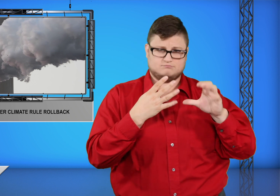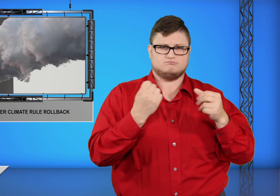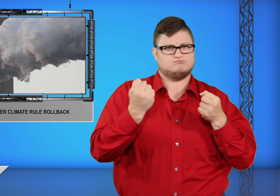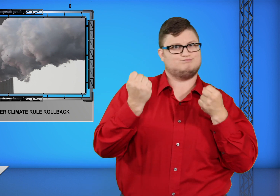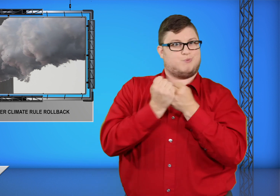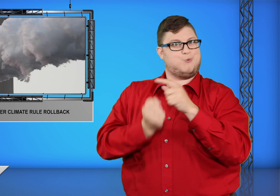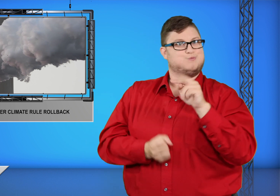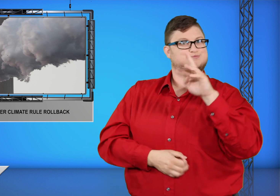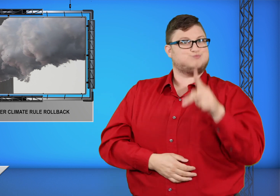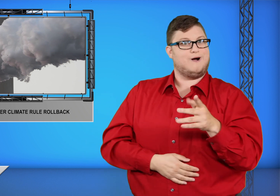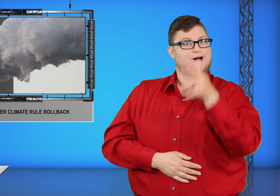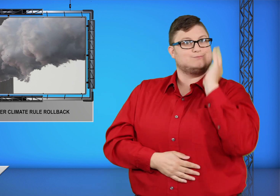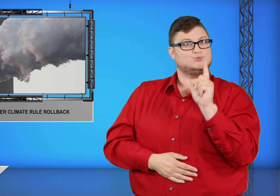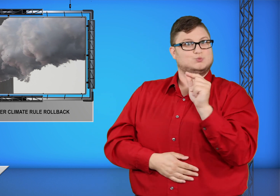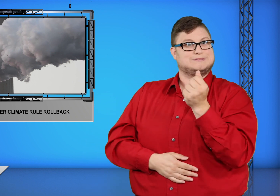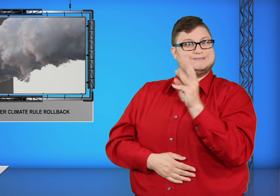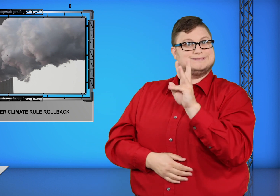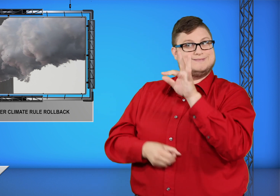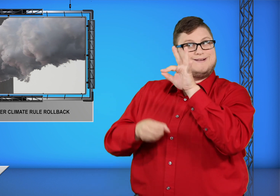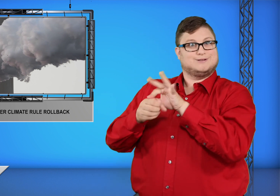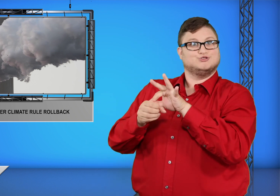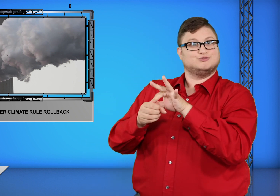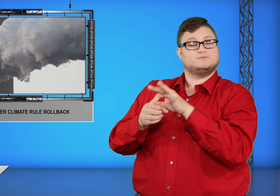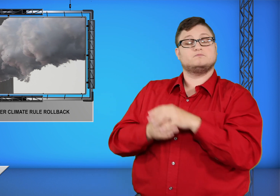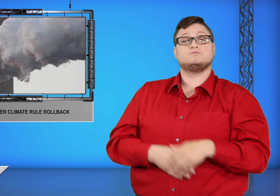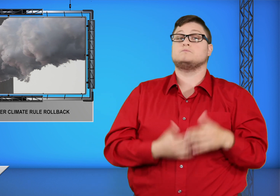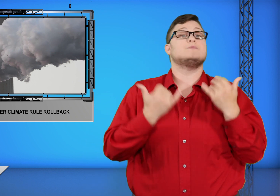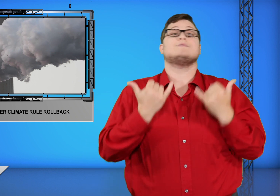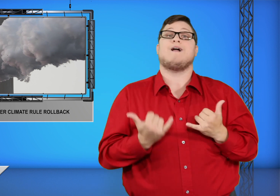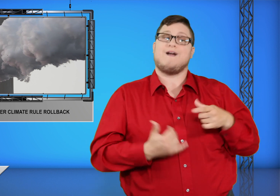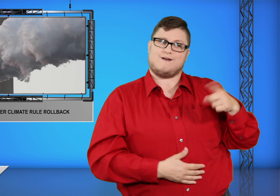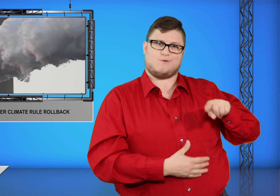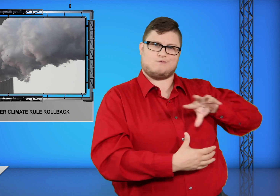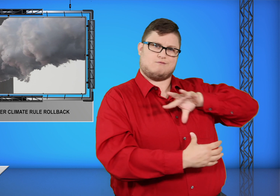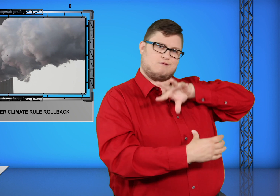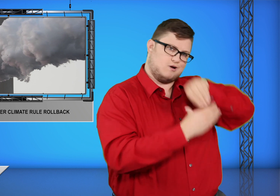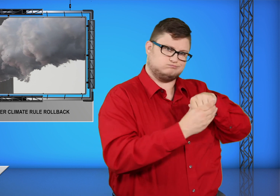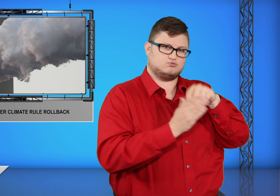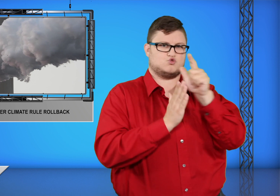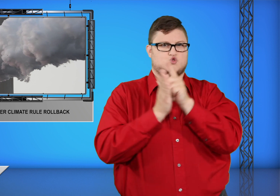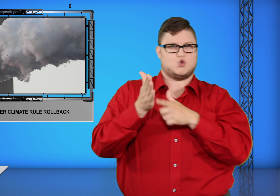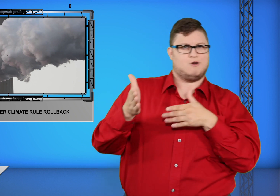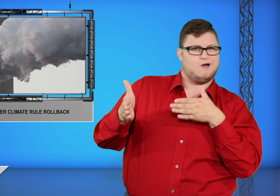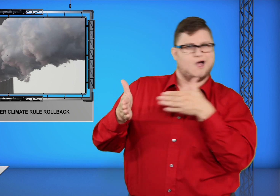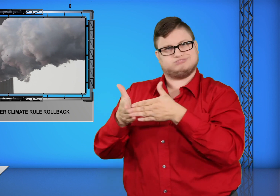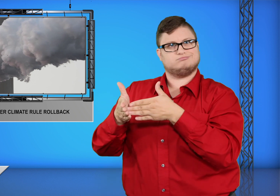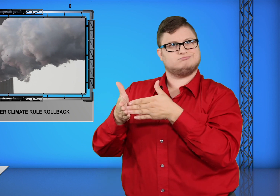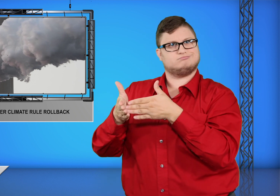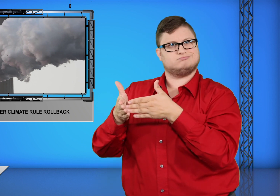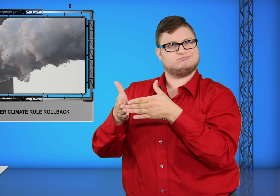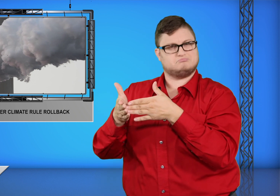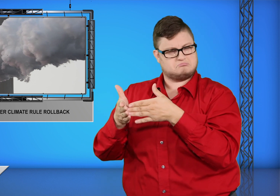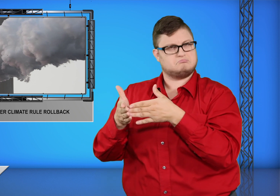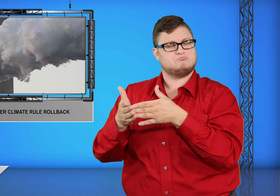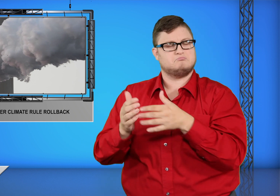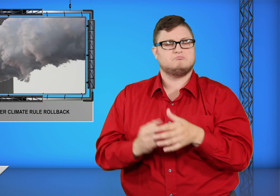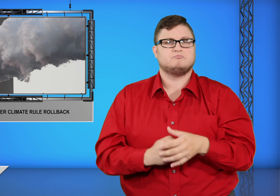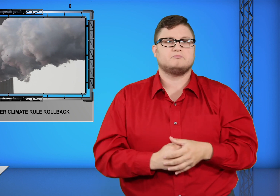Carolina, which Trump won in the 2016 election.